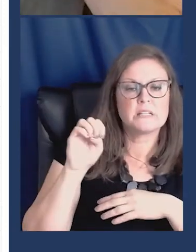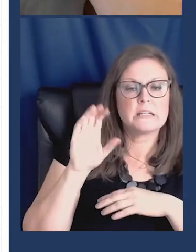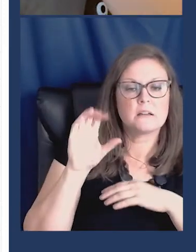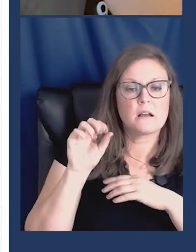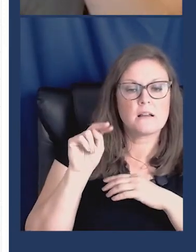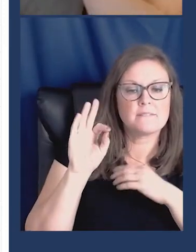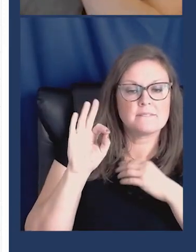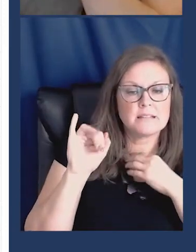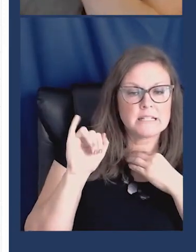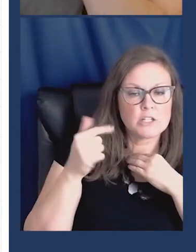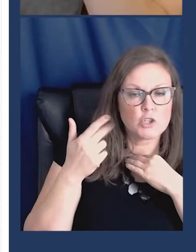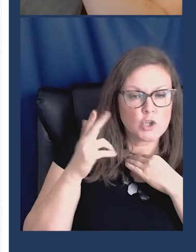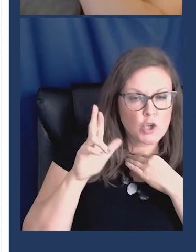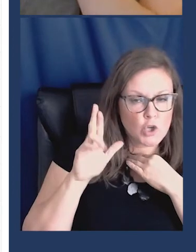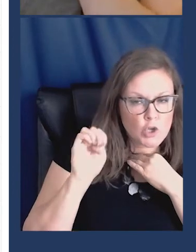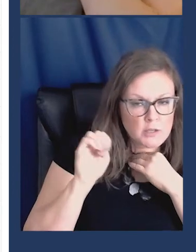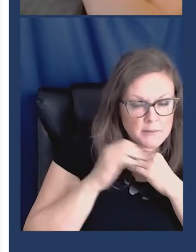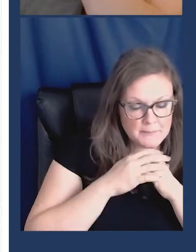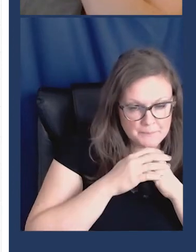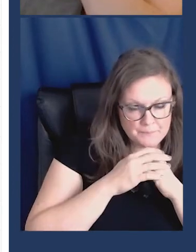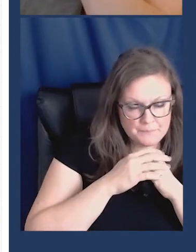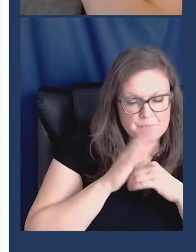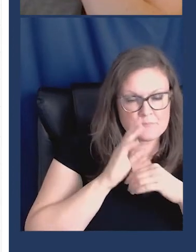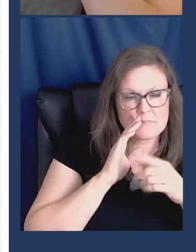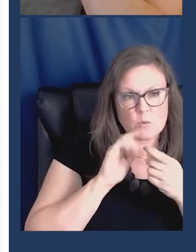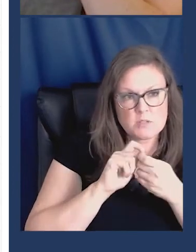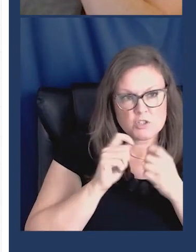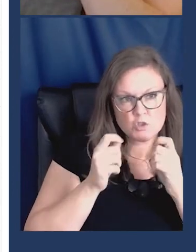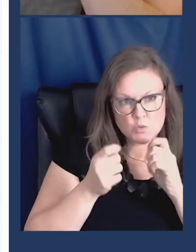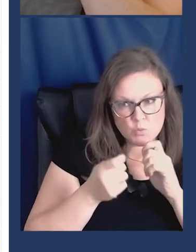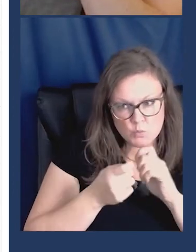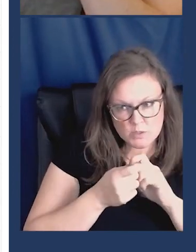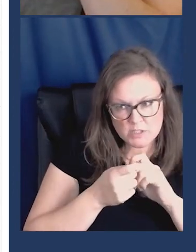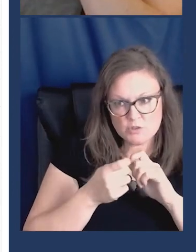Going to switch off the PlayFab editor here in a moment.